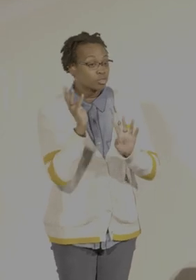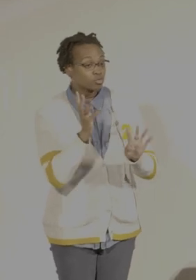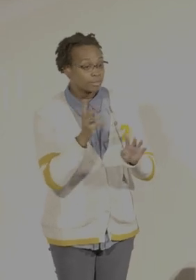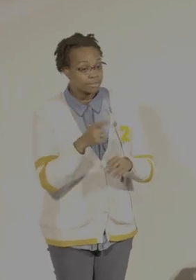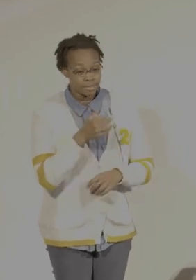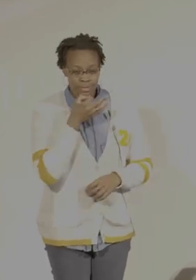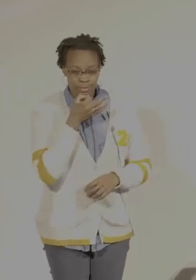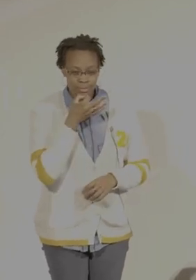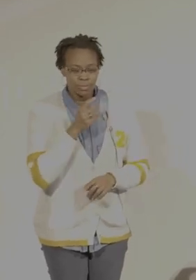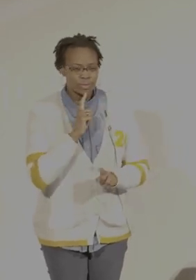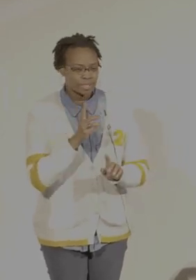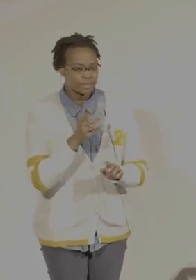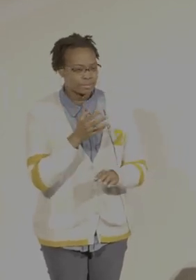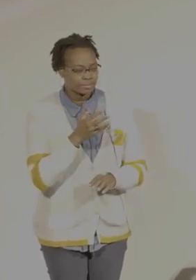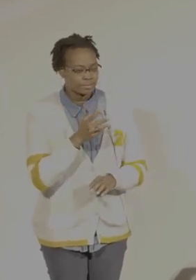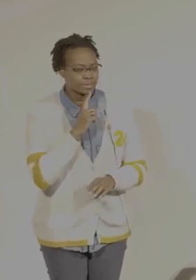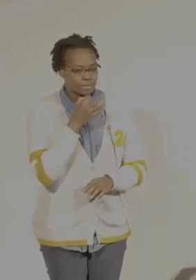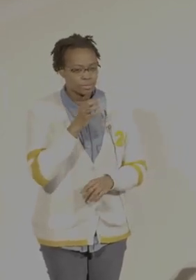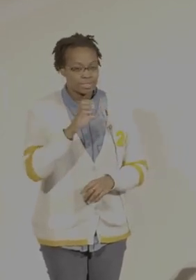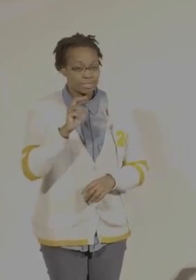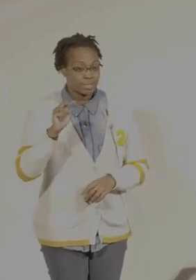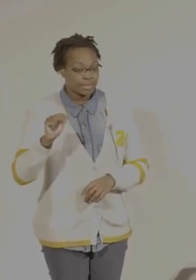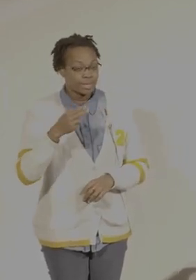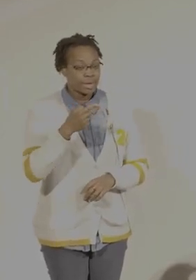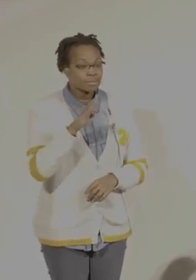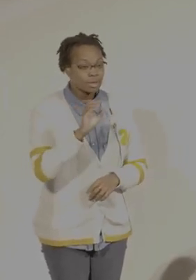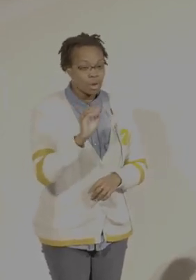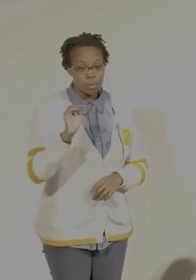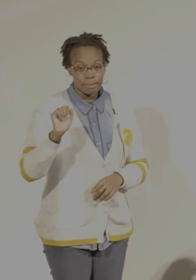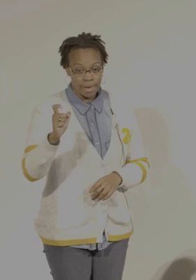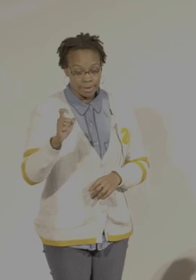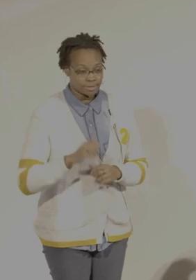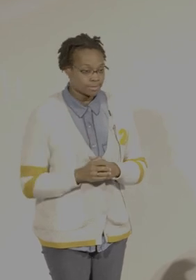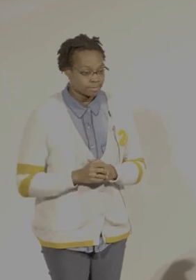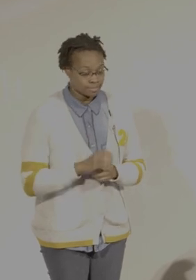very soon on CNN and on HBO Max. It'll be at Cedar Lee on Monday,